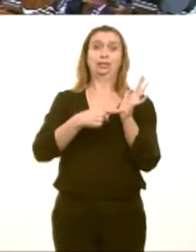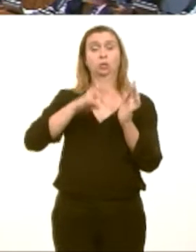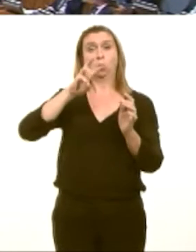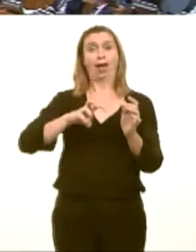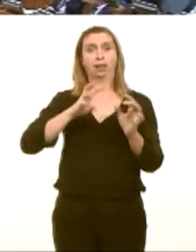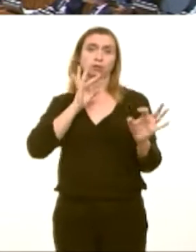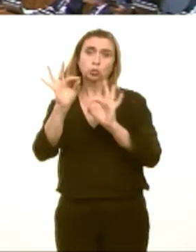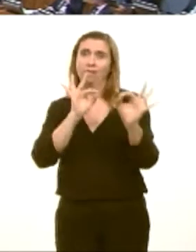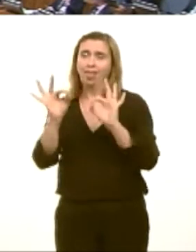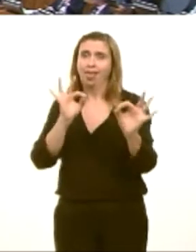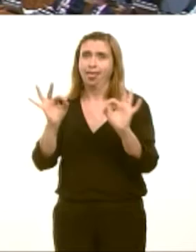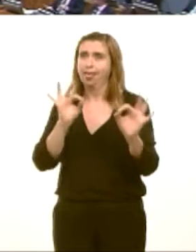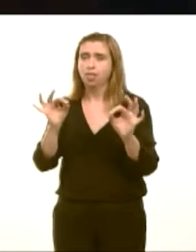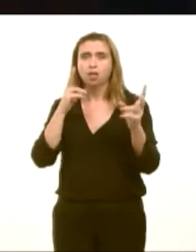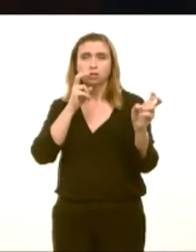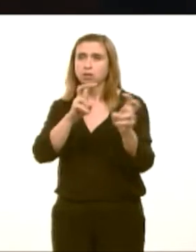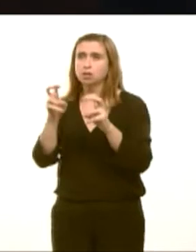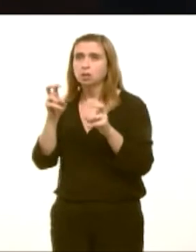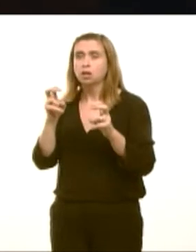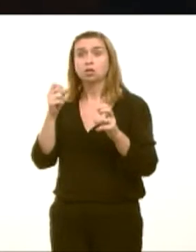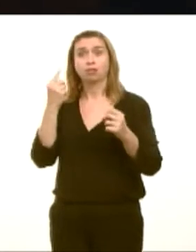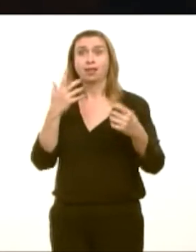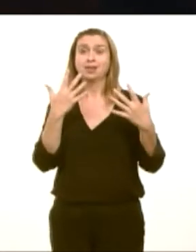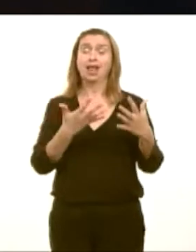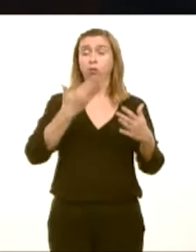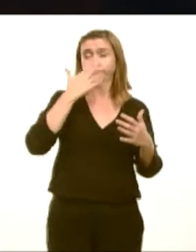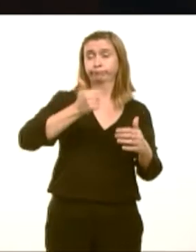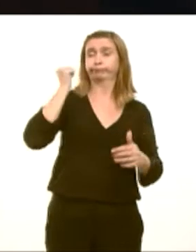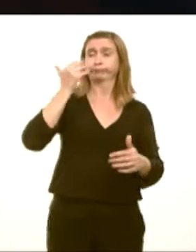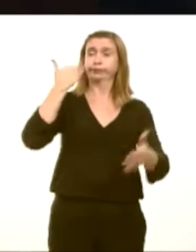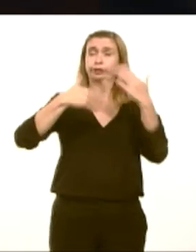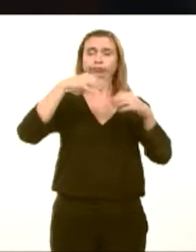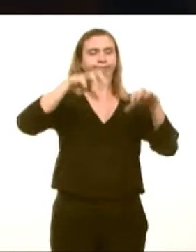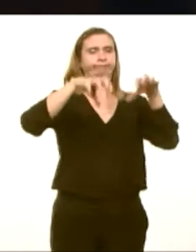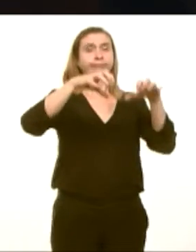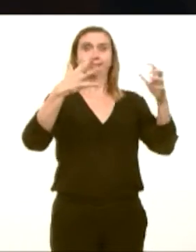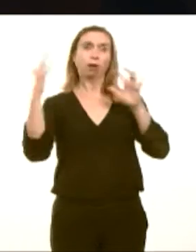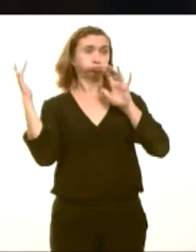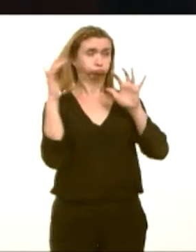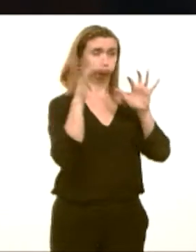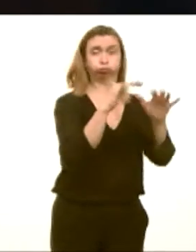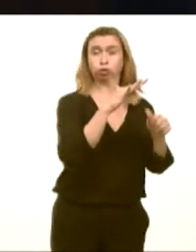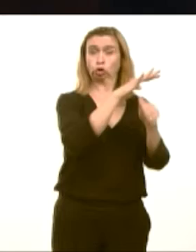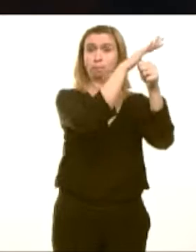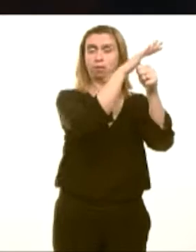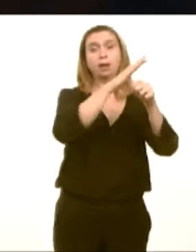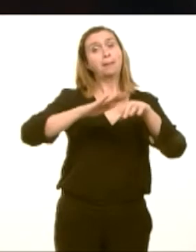and historic attractions have overtaken beaches in terms of being the No. 1 destination here in Wales.